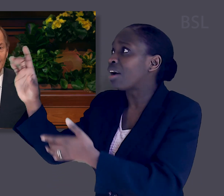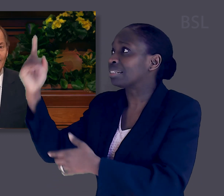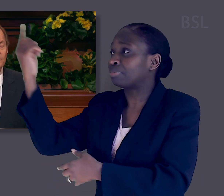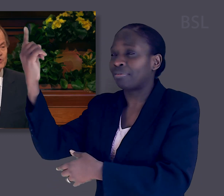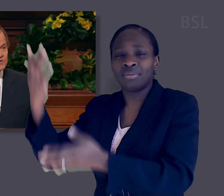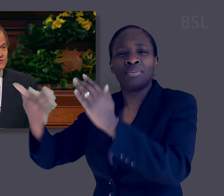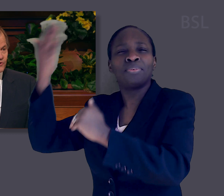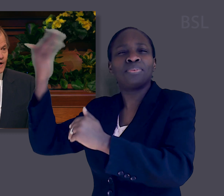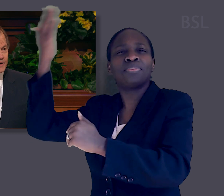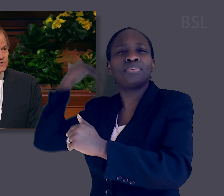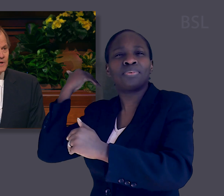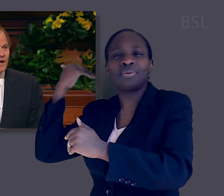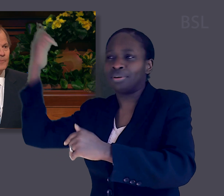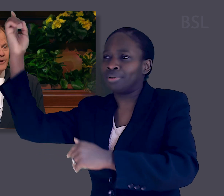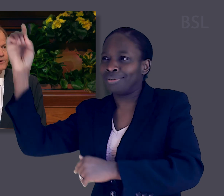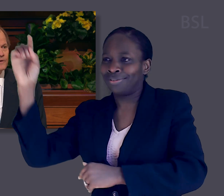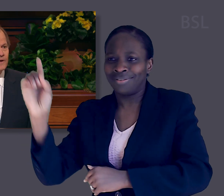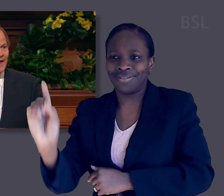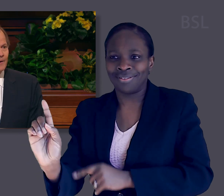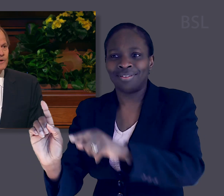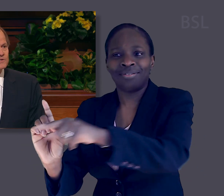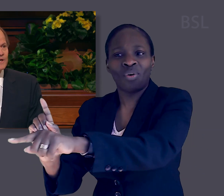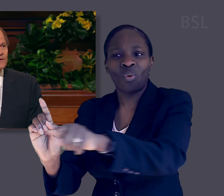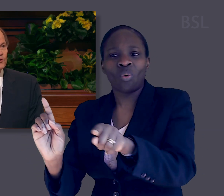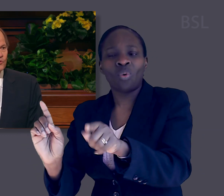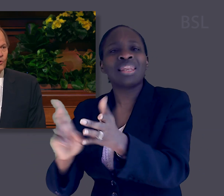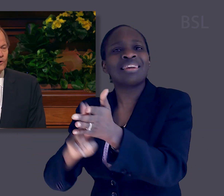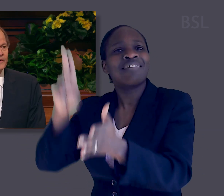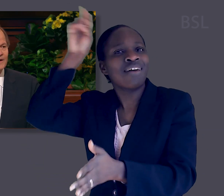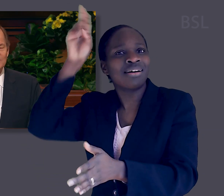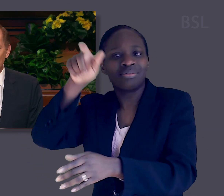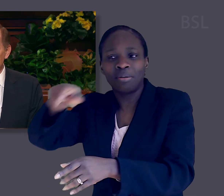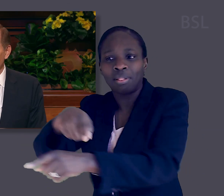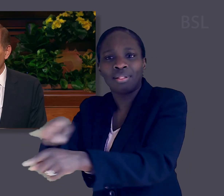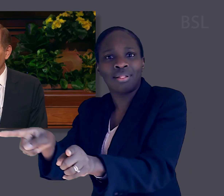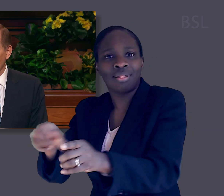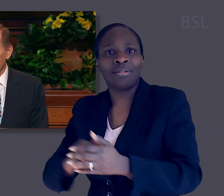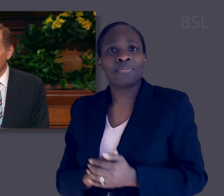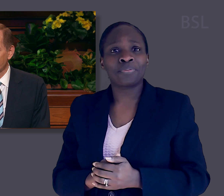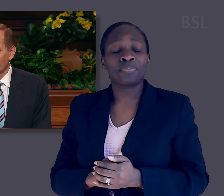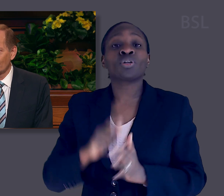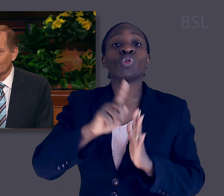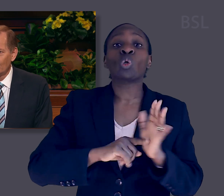to the account of Jesus Christ appearing to inhabitants in the New World in His resurrected glory.